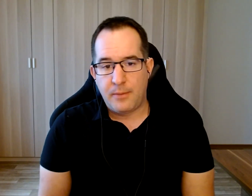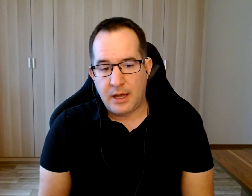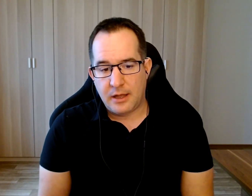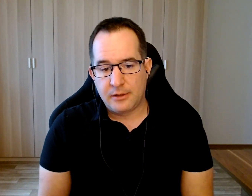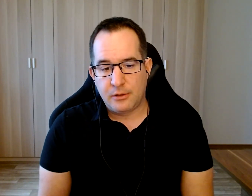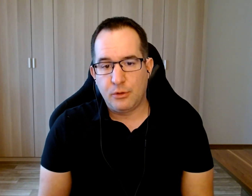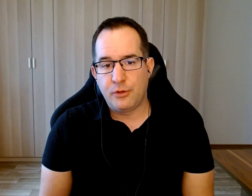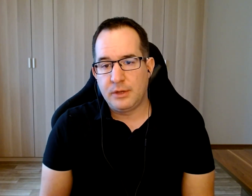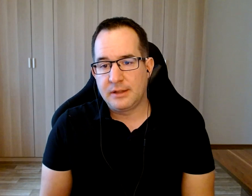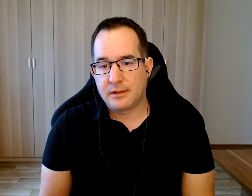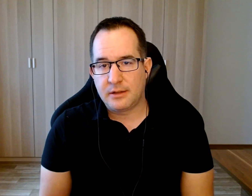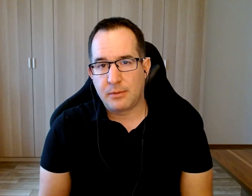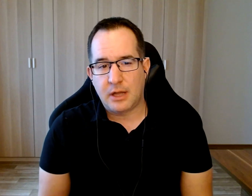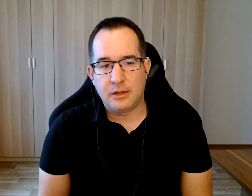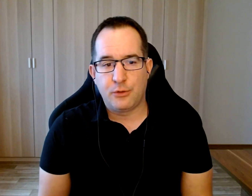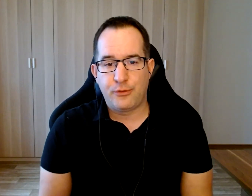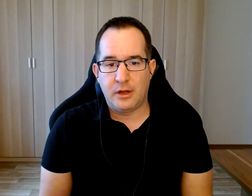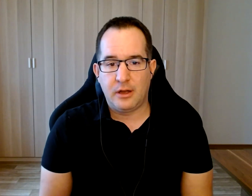but you also need some kind of...